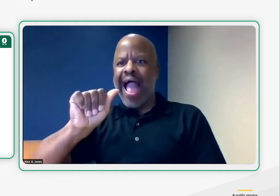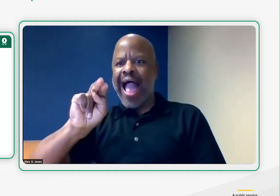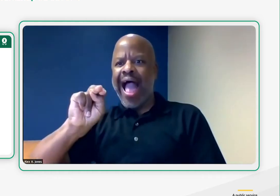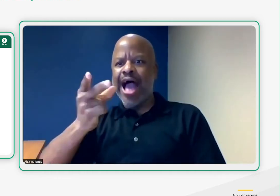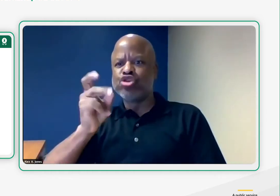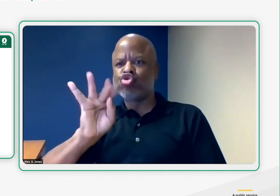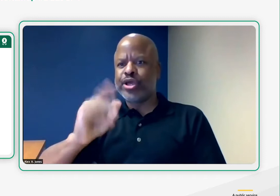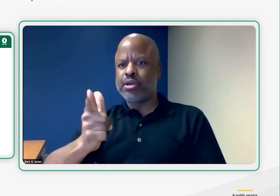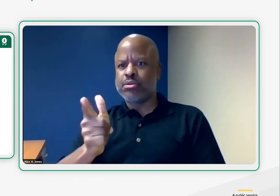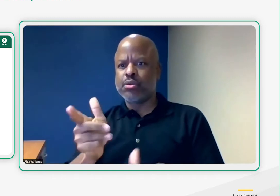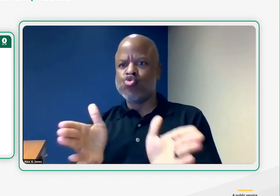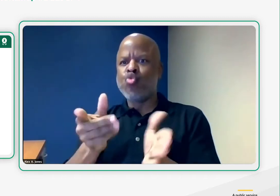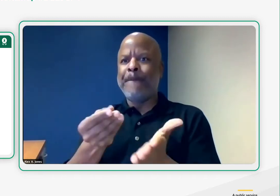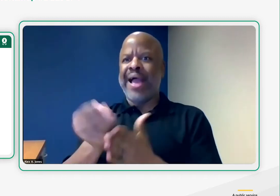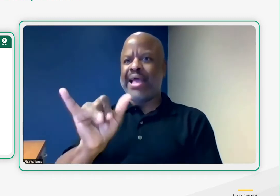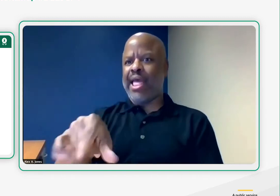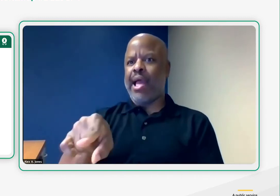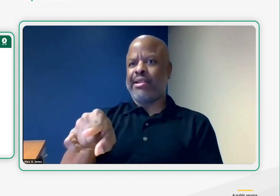It's really trying to alter your habits.